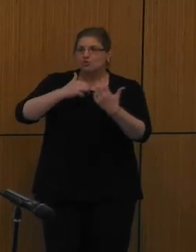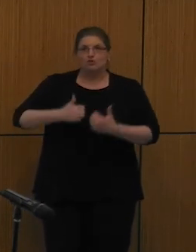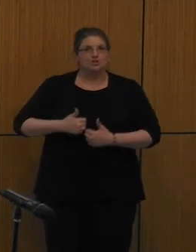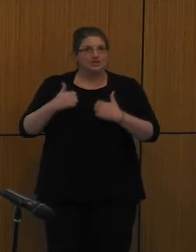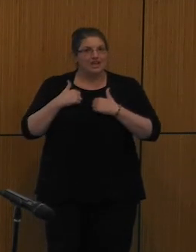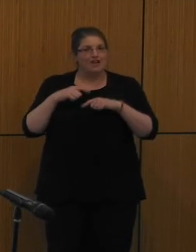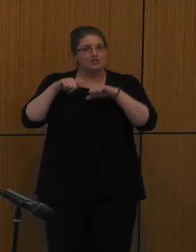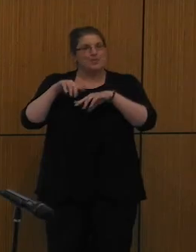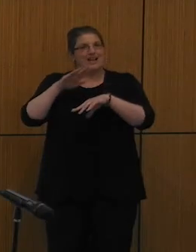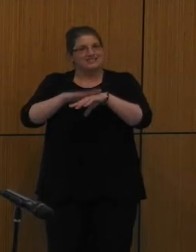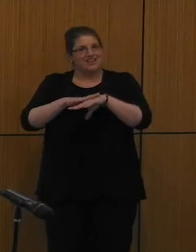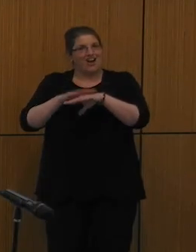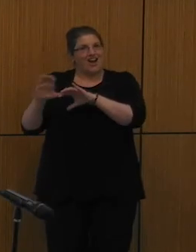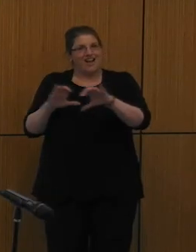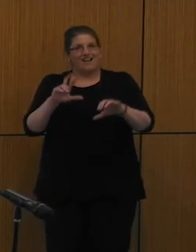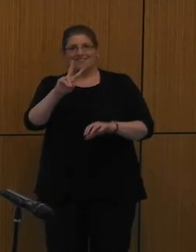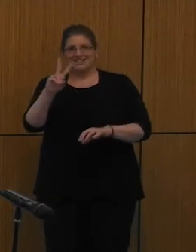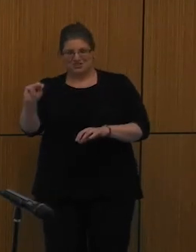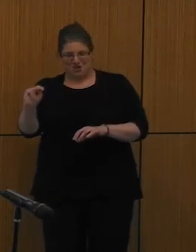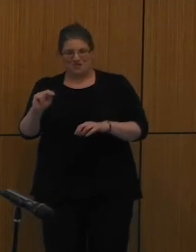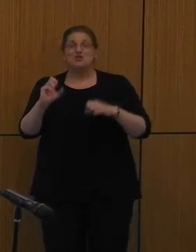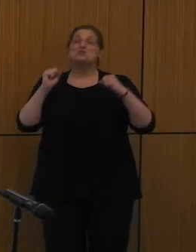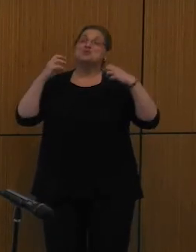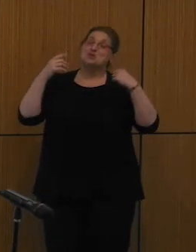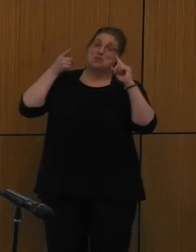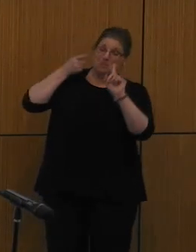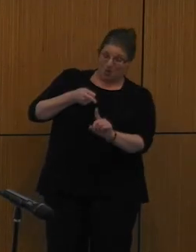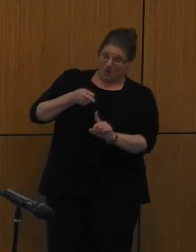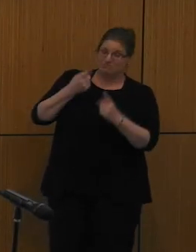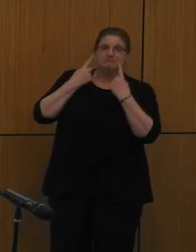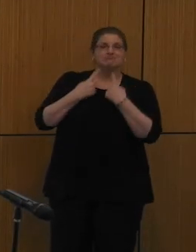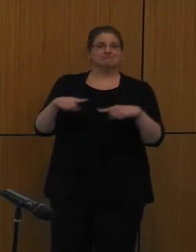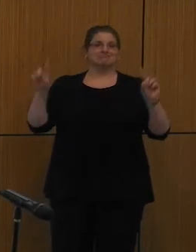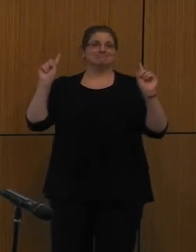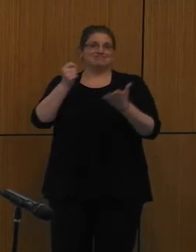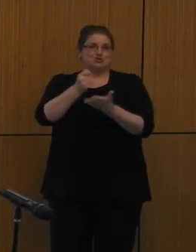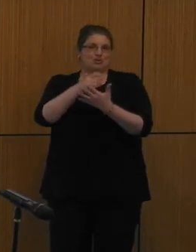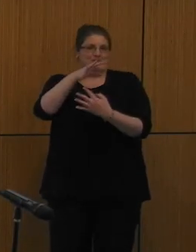So all of this to say that it's been extremely successful as a treatment option for several disorders,